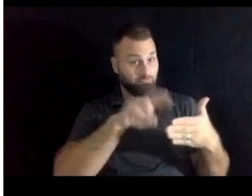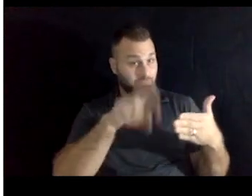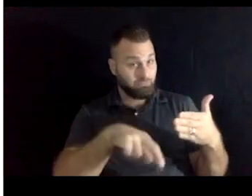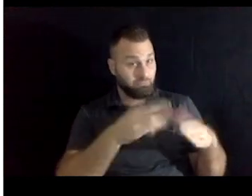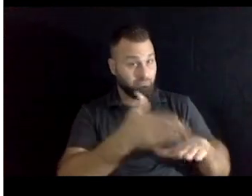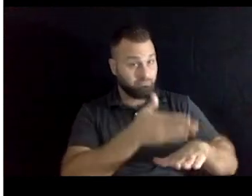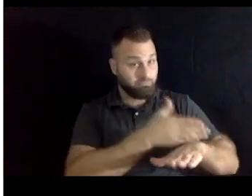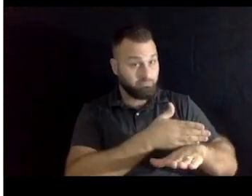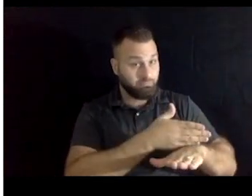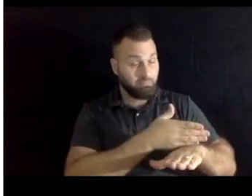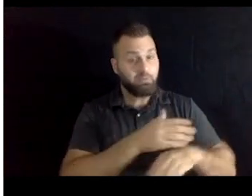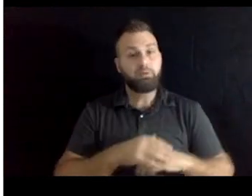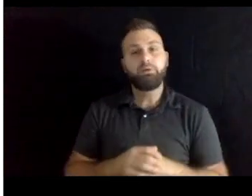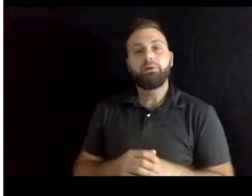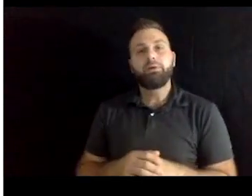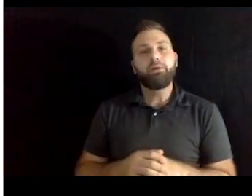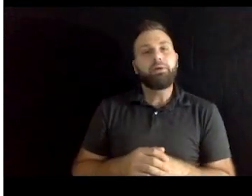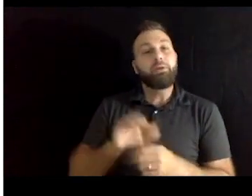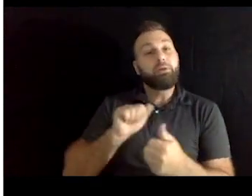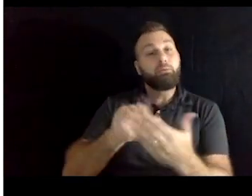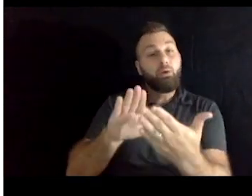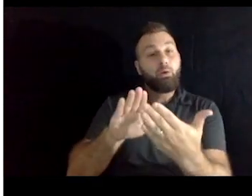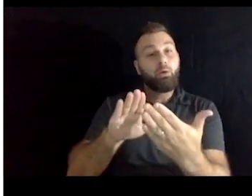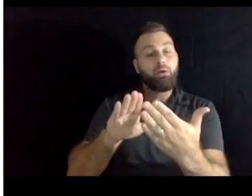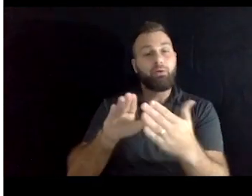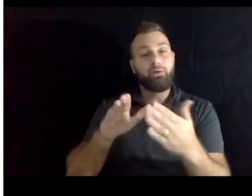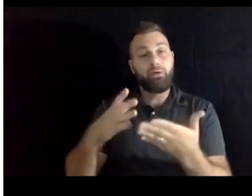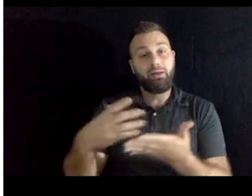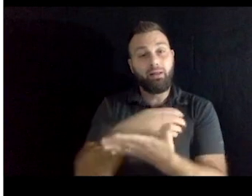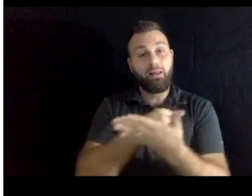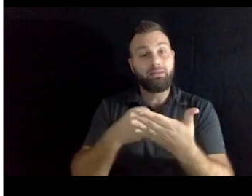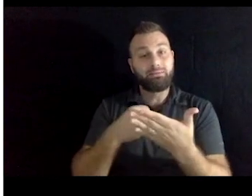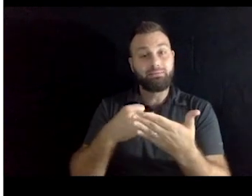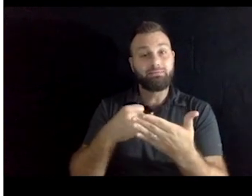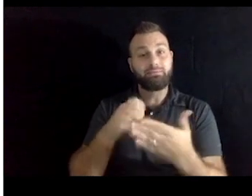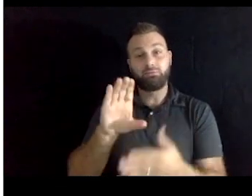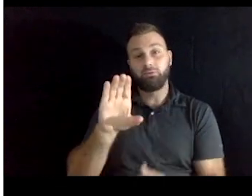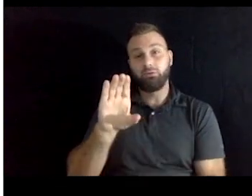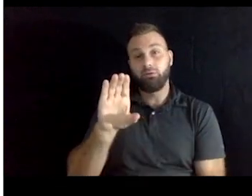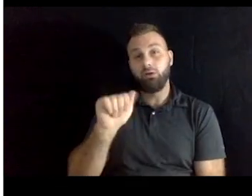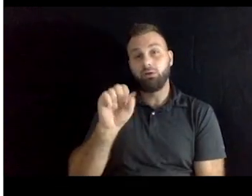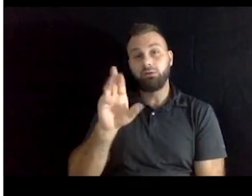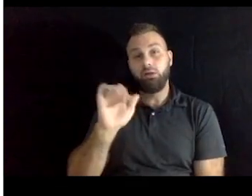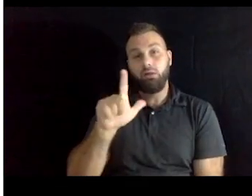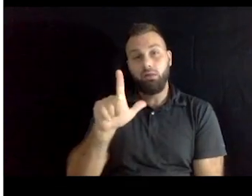is a randomized controlled trial, so this is kind of like a drug trial,